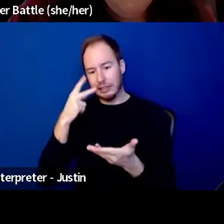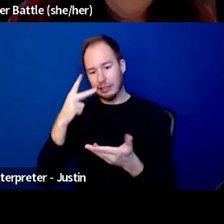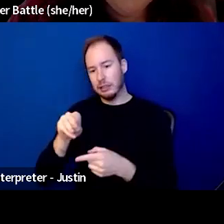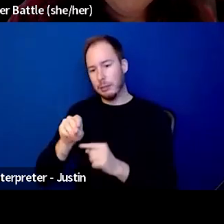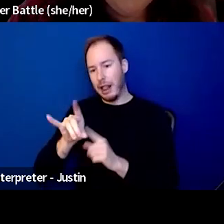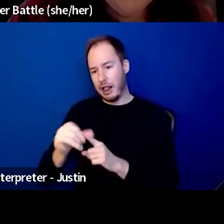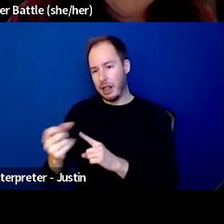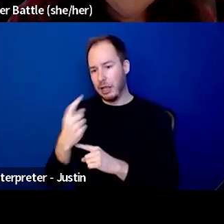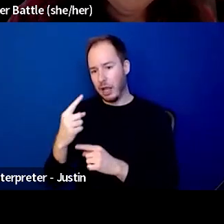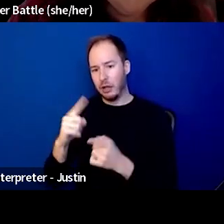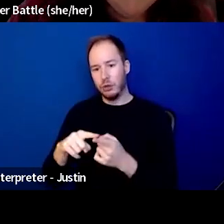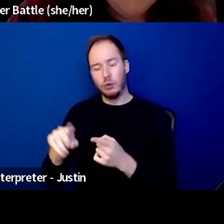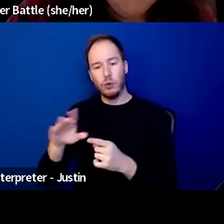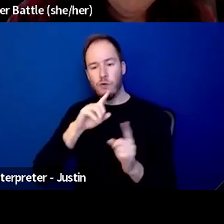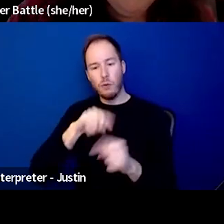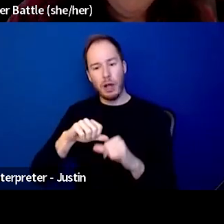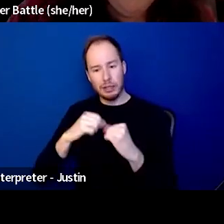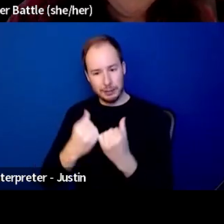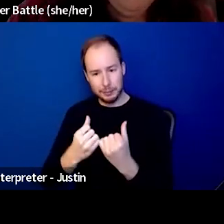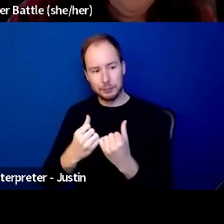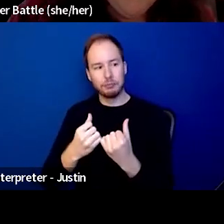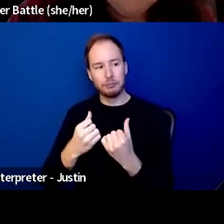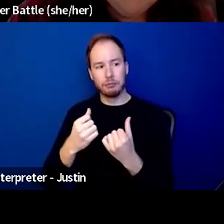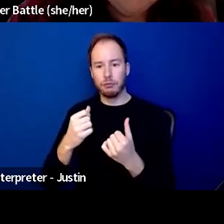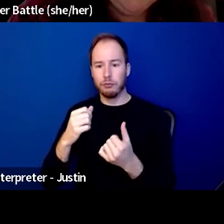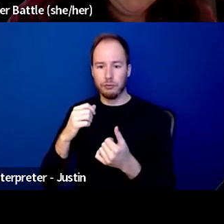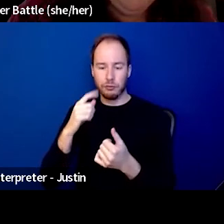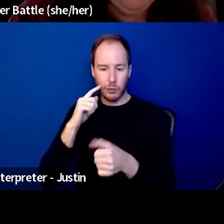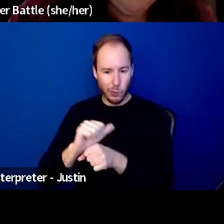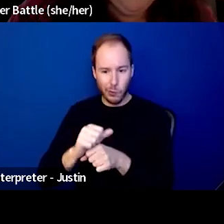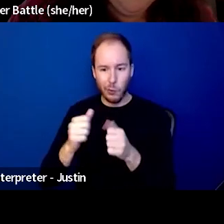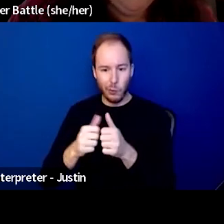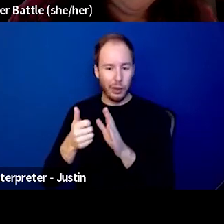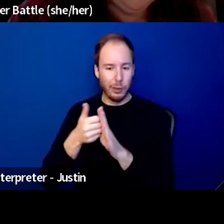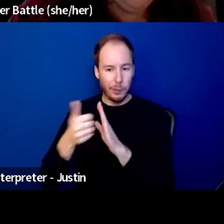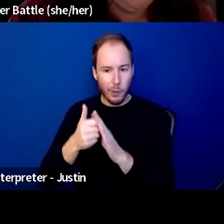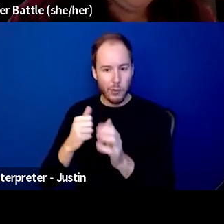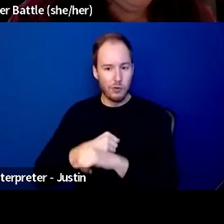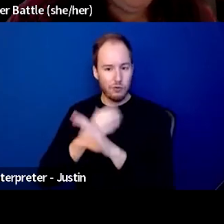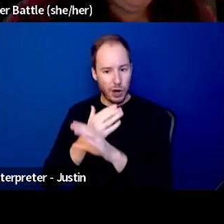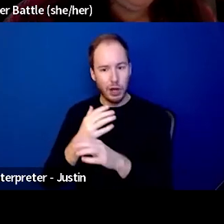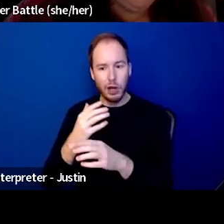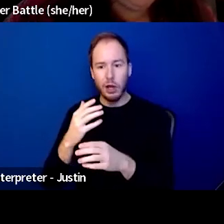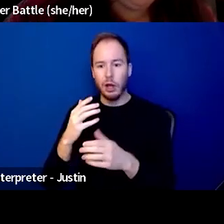about coresponder teams, working with mobile crisis, and working with those coresponder with law enforcement,